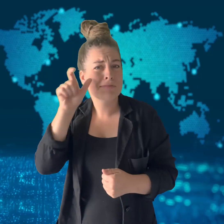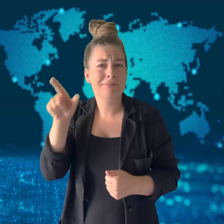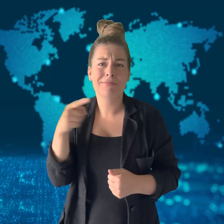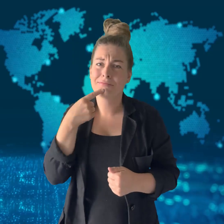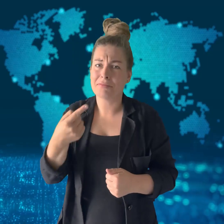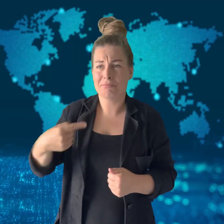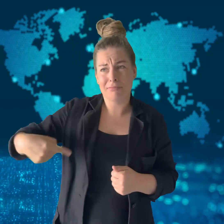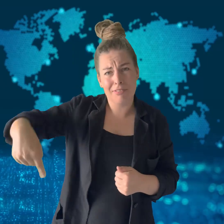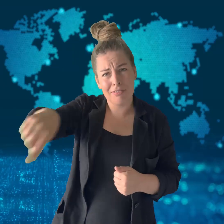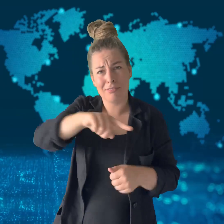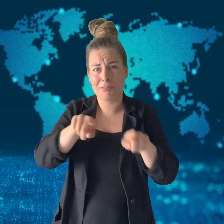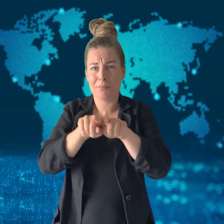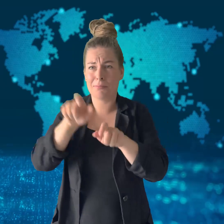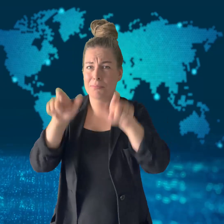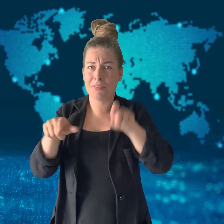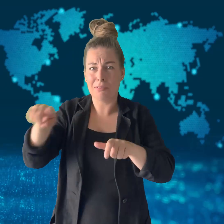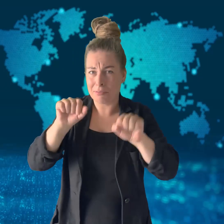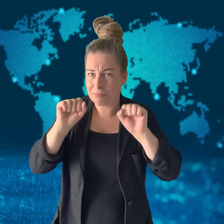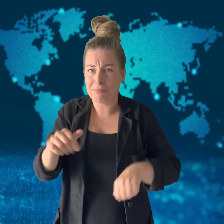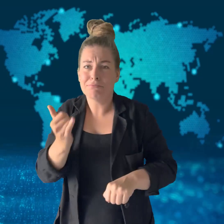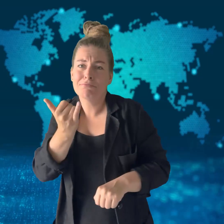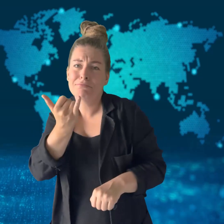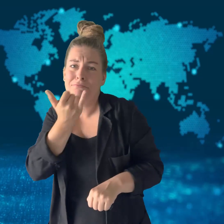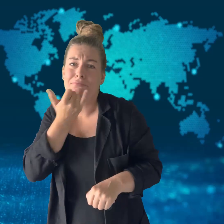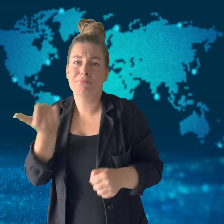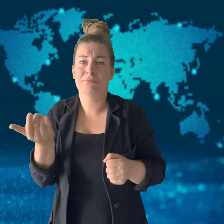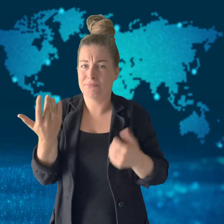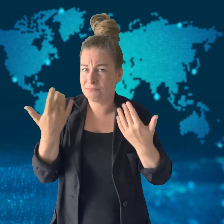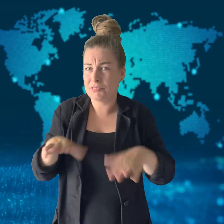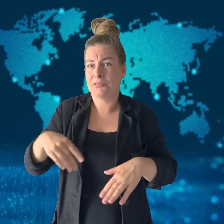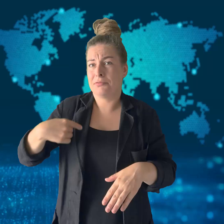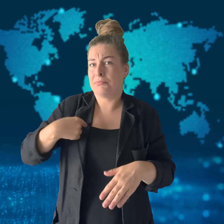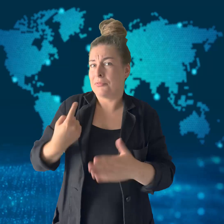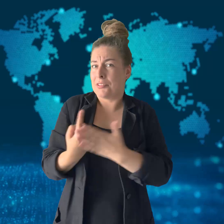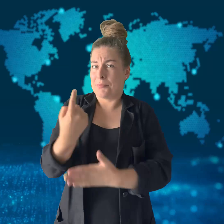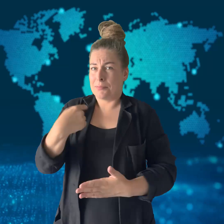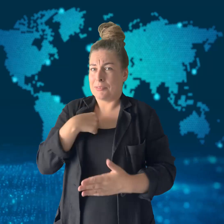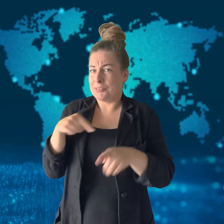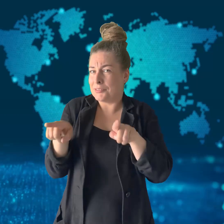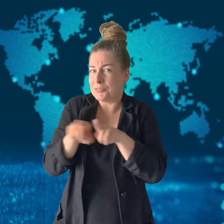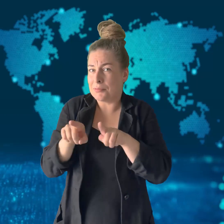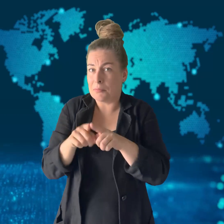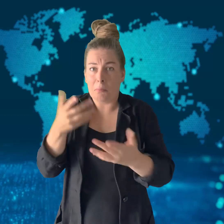I'm sure it will happen to me again tomorrow,